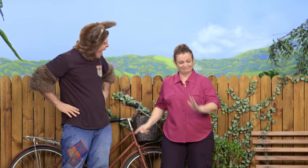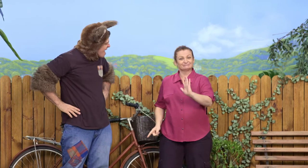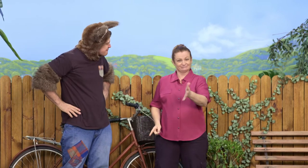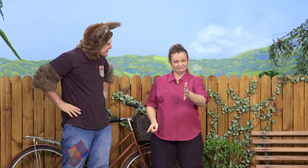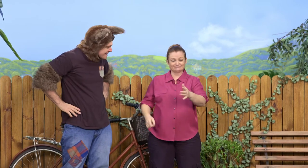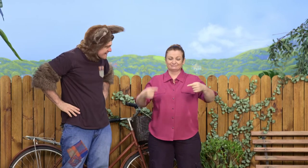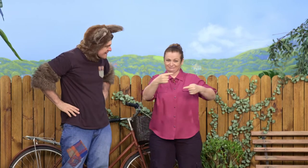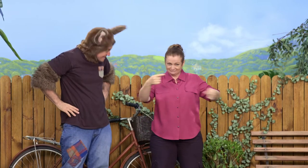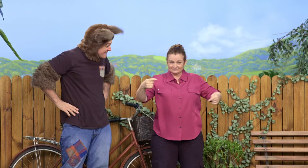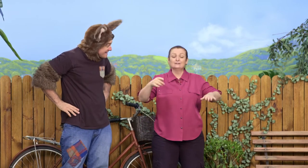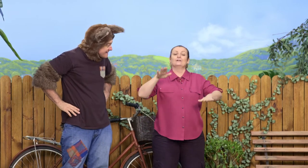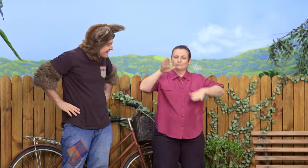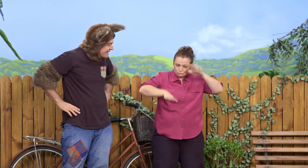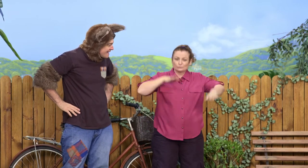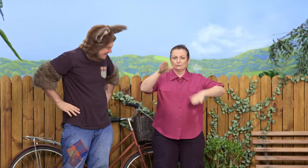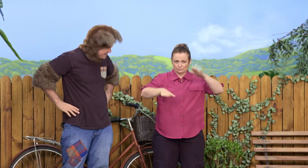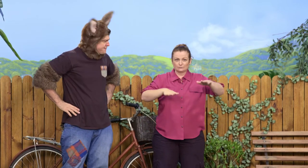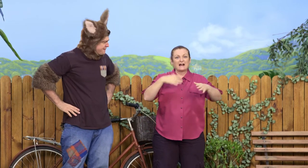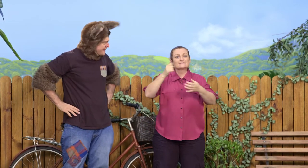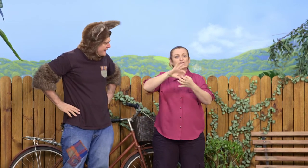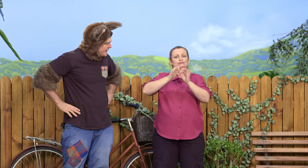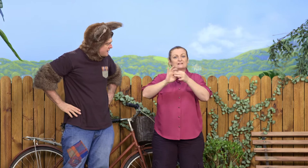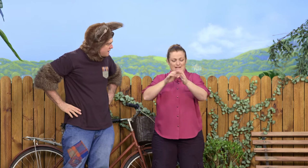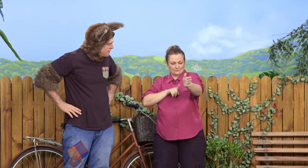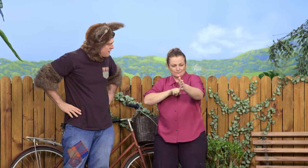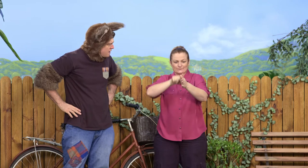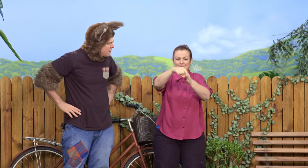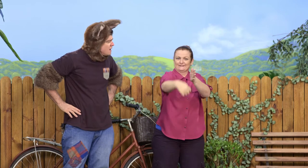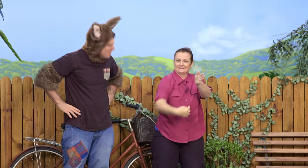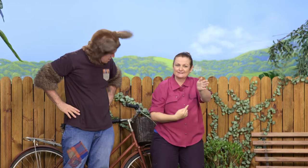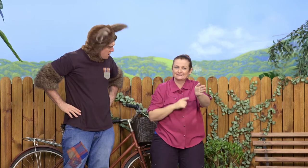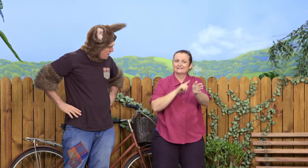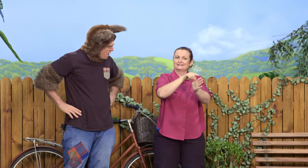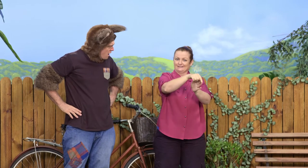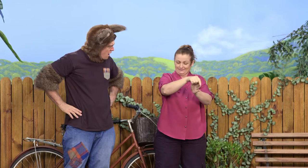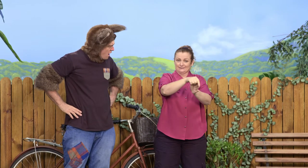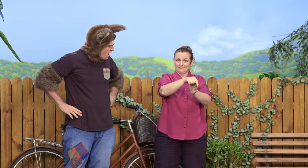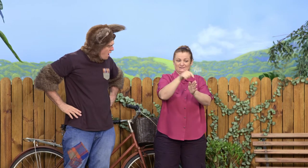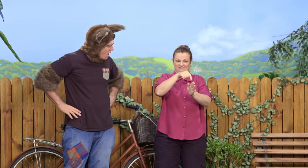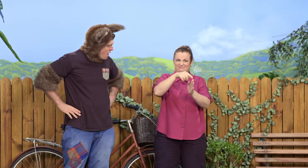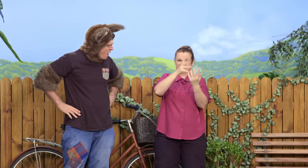So when you pedal the bike, the cog turns around. But this cog has got a chain that loops around it,